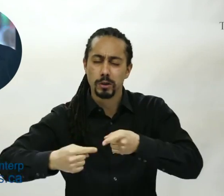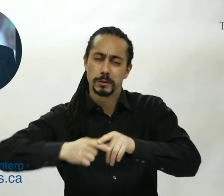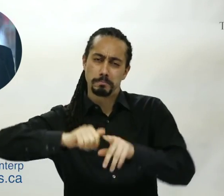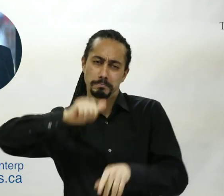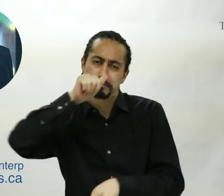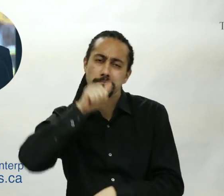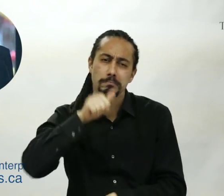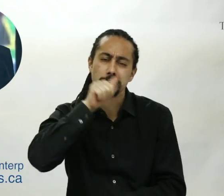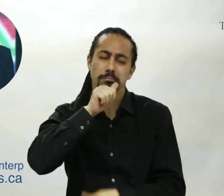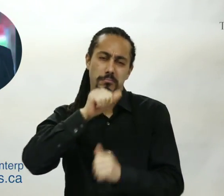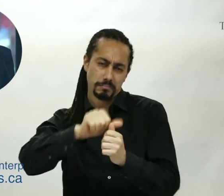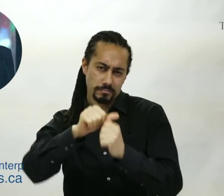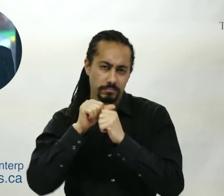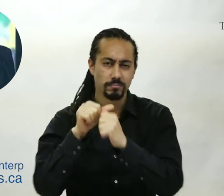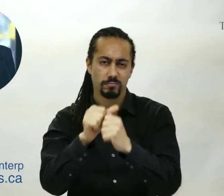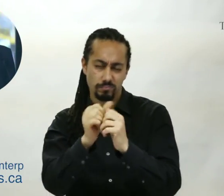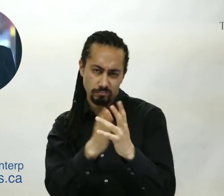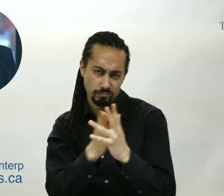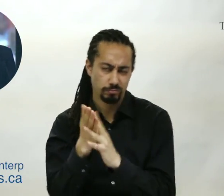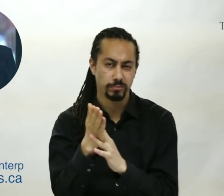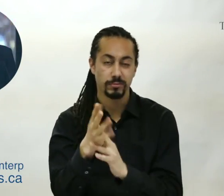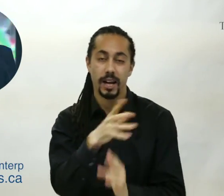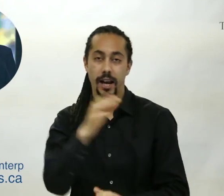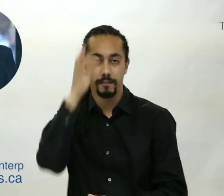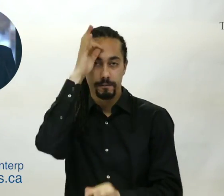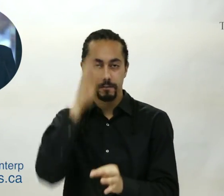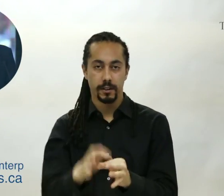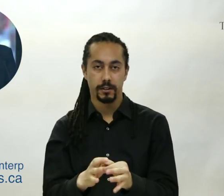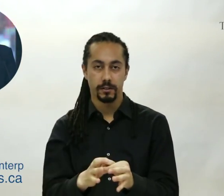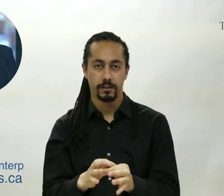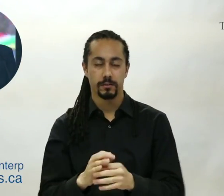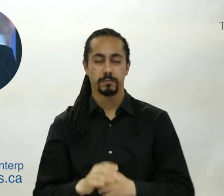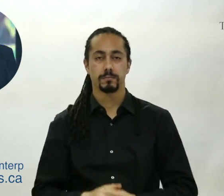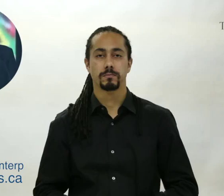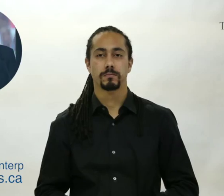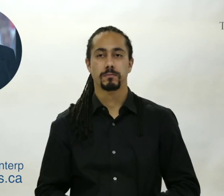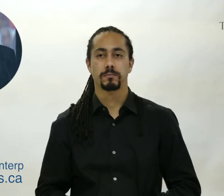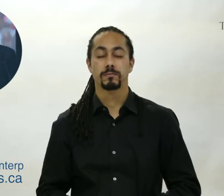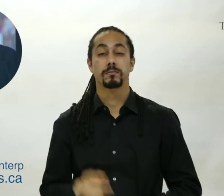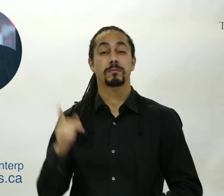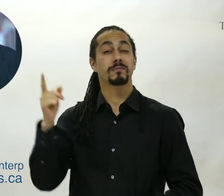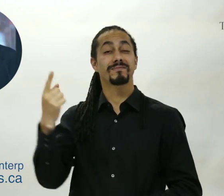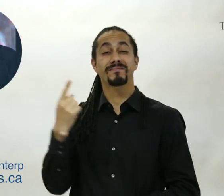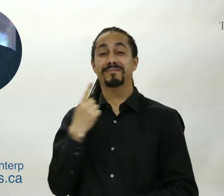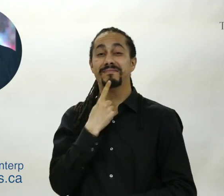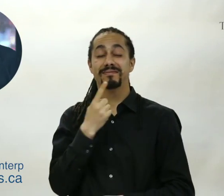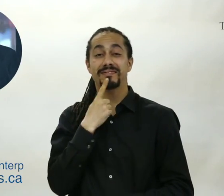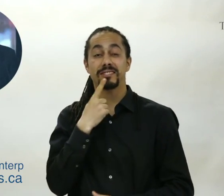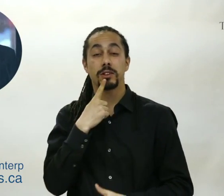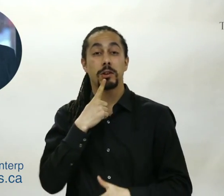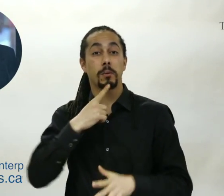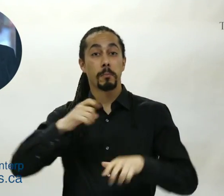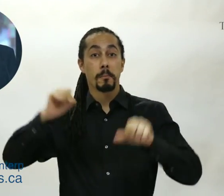He tells us what is possible not just in the pages of history books